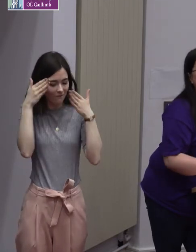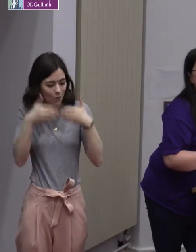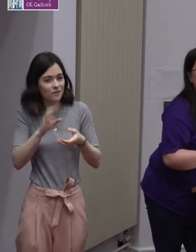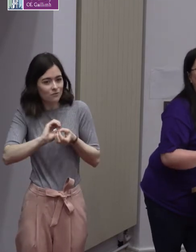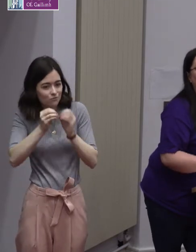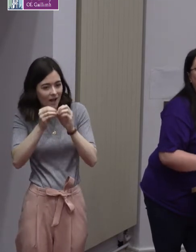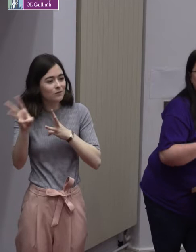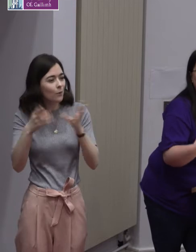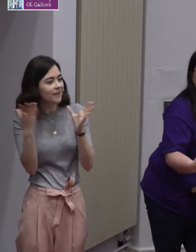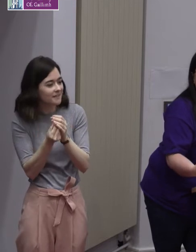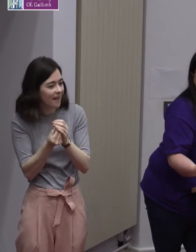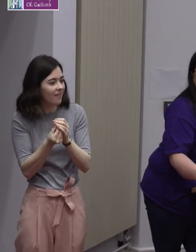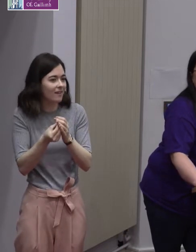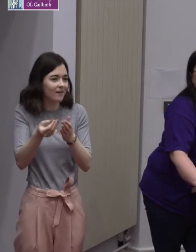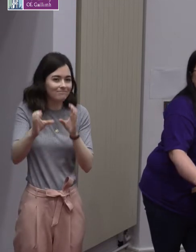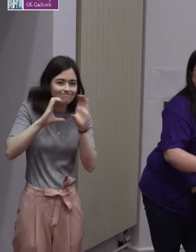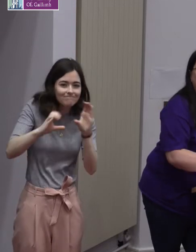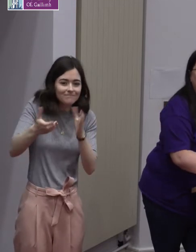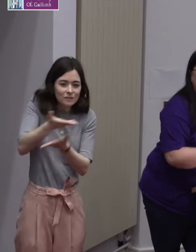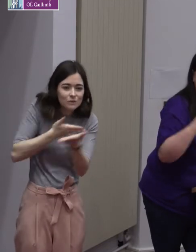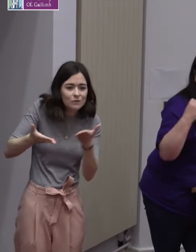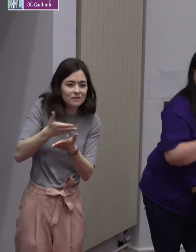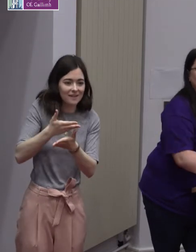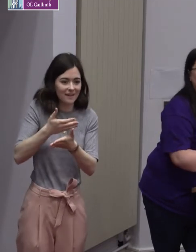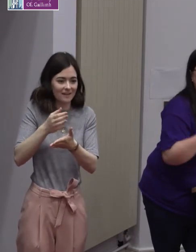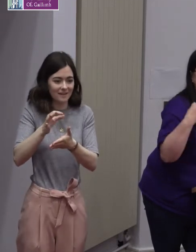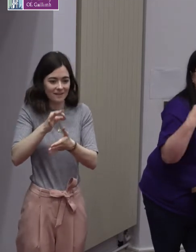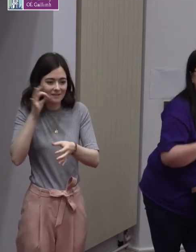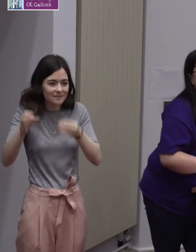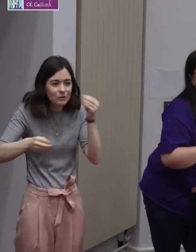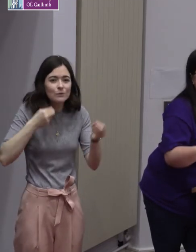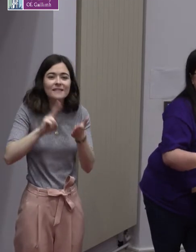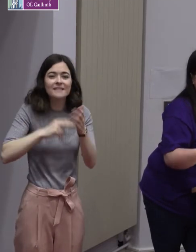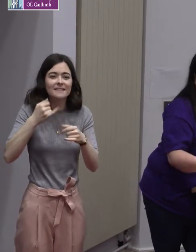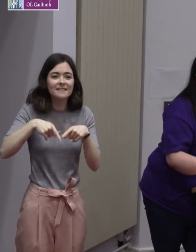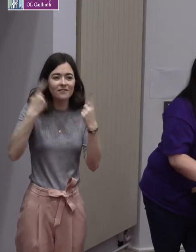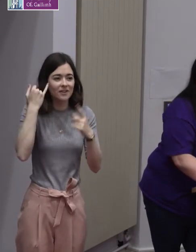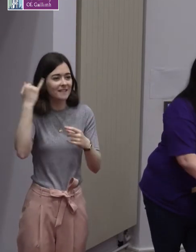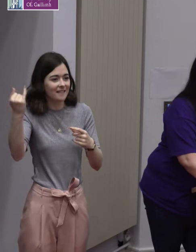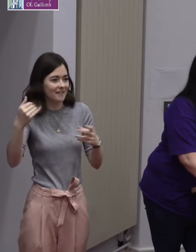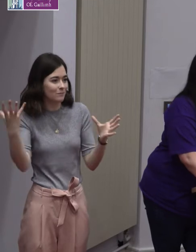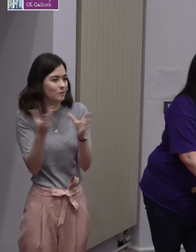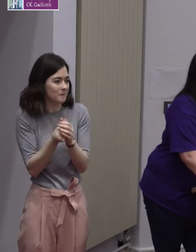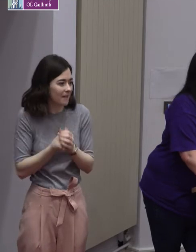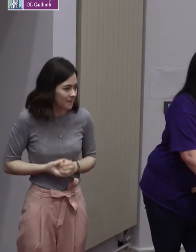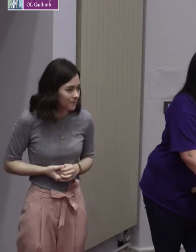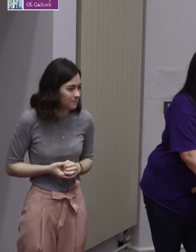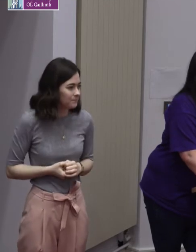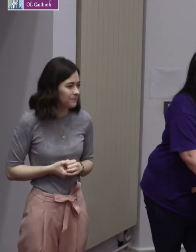working together, the talking, it is pulling out difficult ideas and weaving them together.